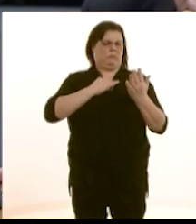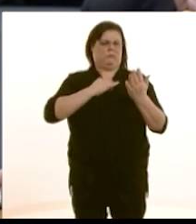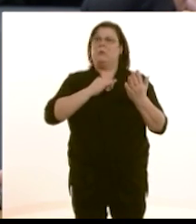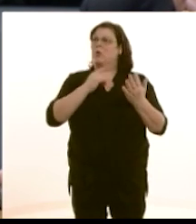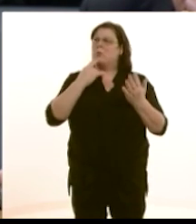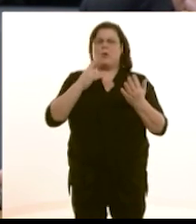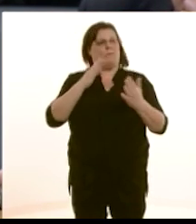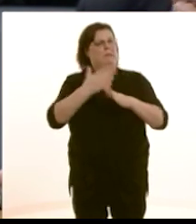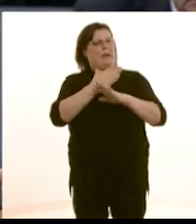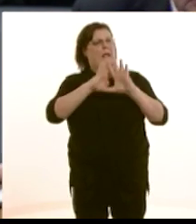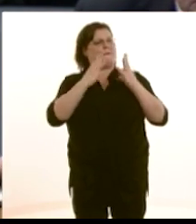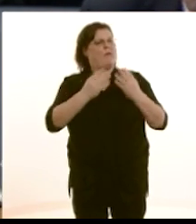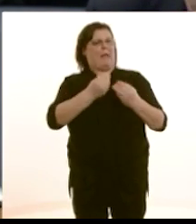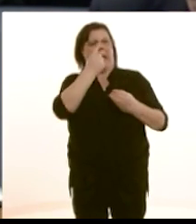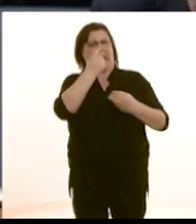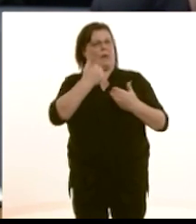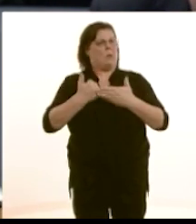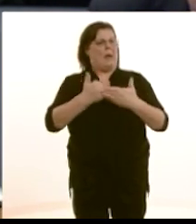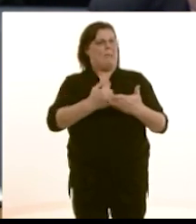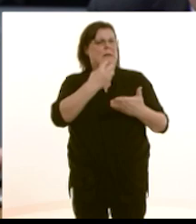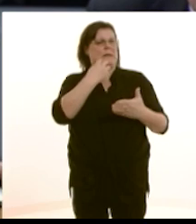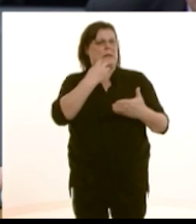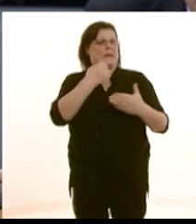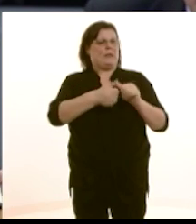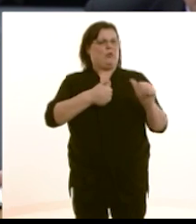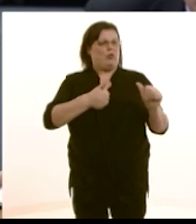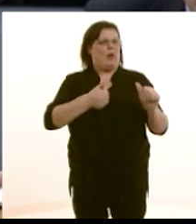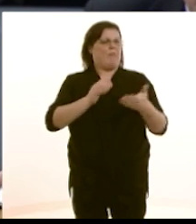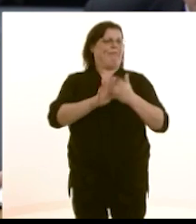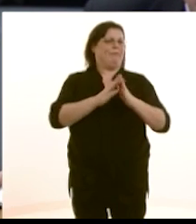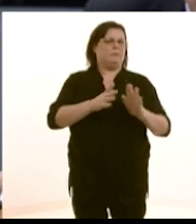could to help the steel industry, so Iím glad at least today to hear that there are